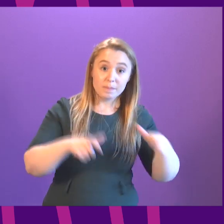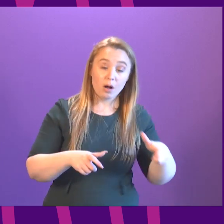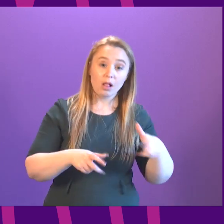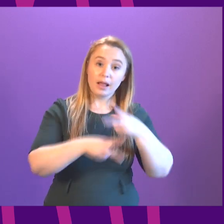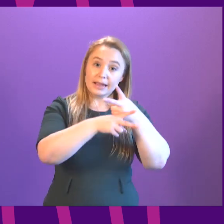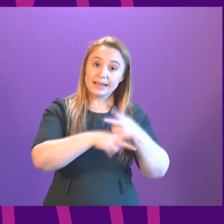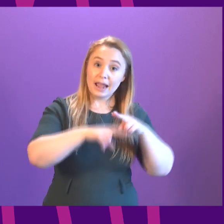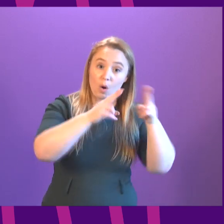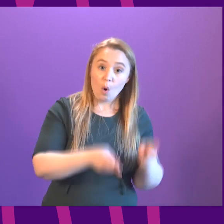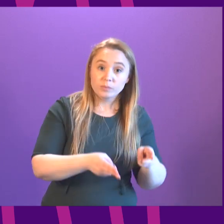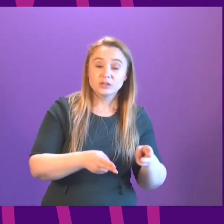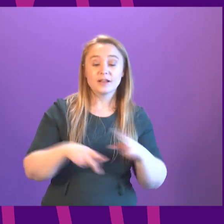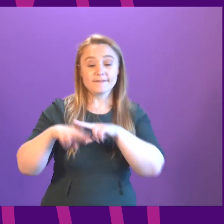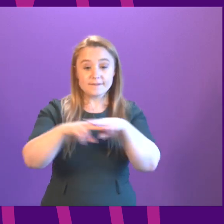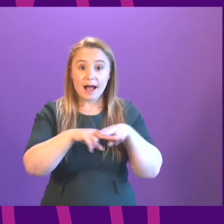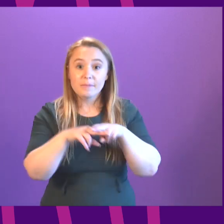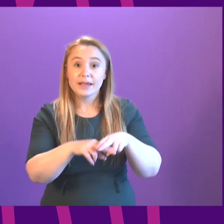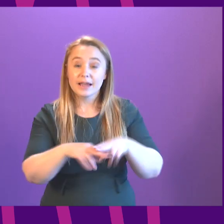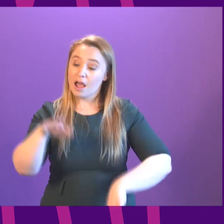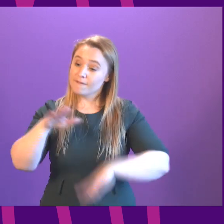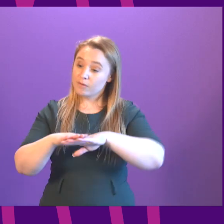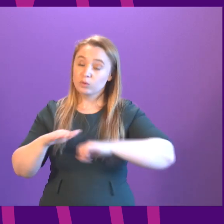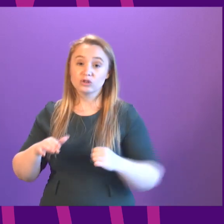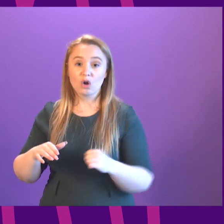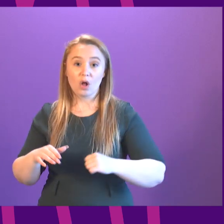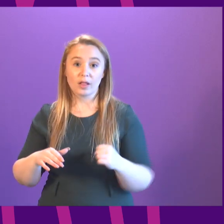for the relatives and it matters to the whole country, and that is what I am going to keep